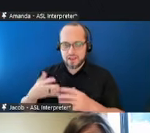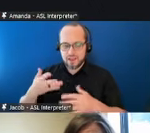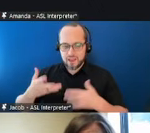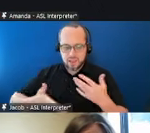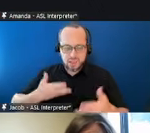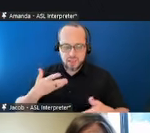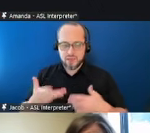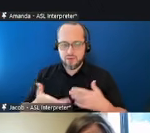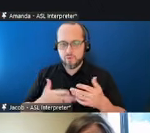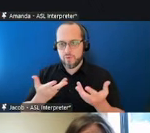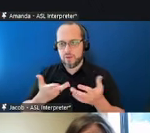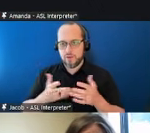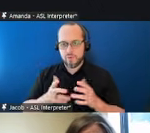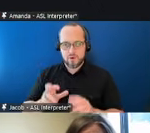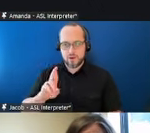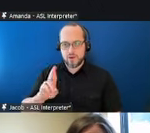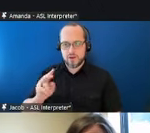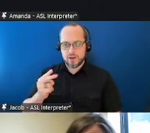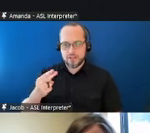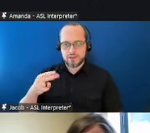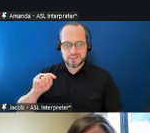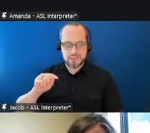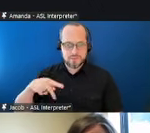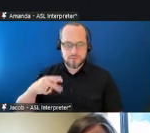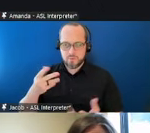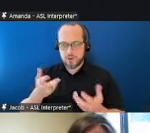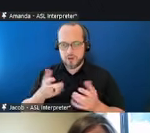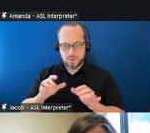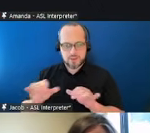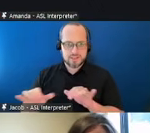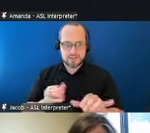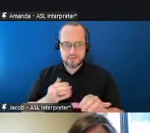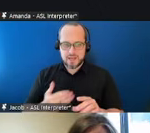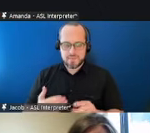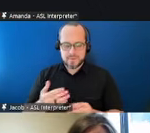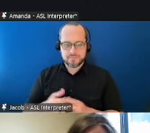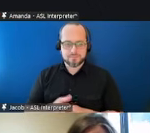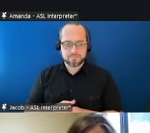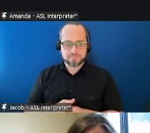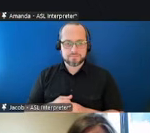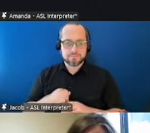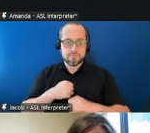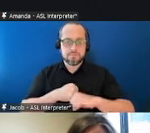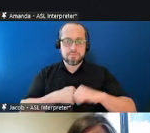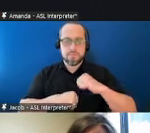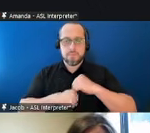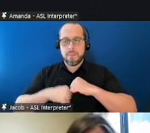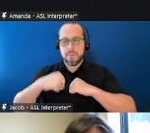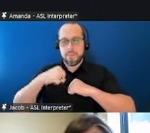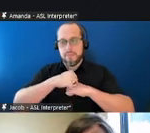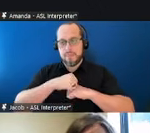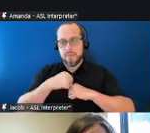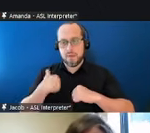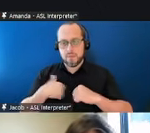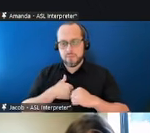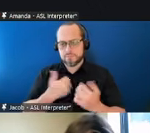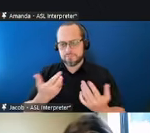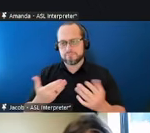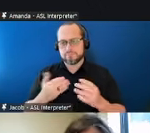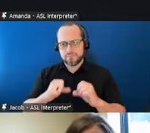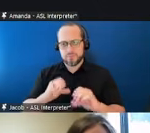um RHTP. Um, as far as our structure, um, we will of course be communicating regularly with